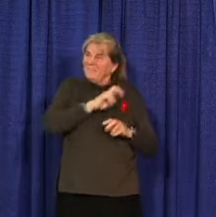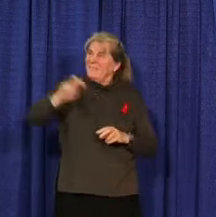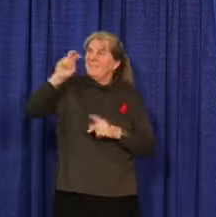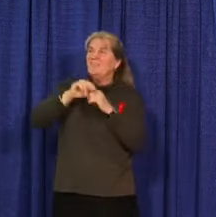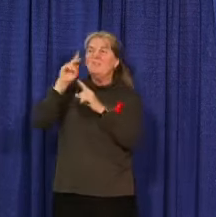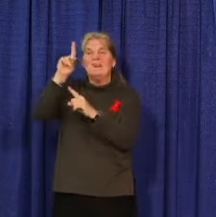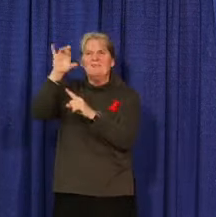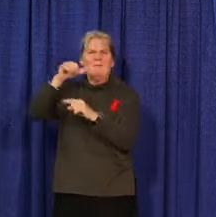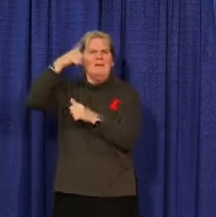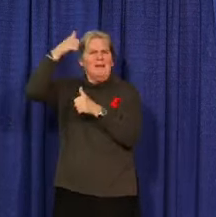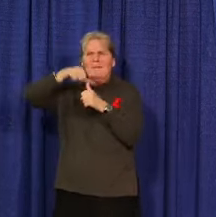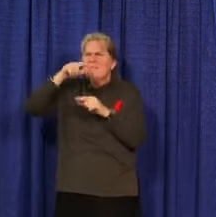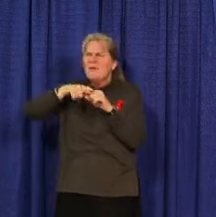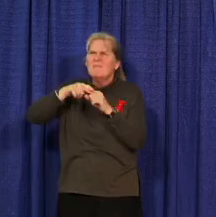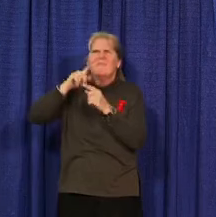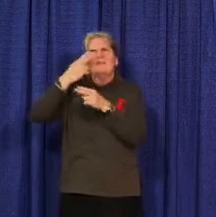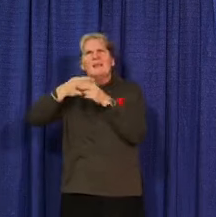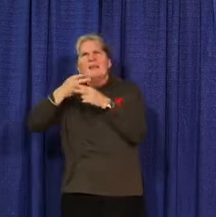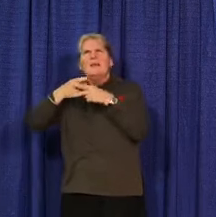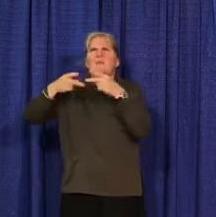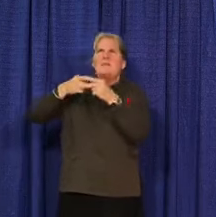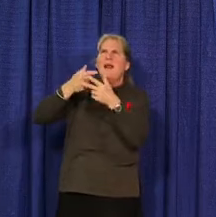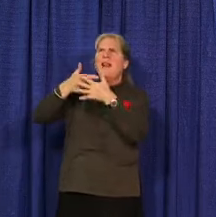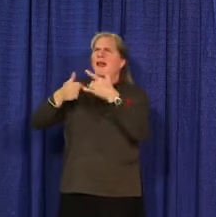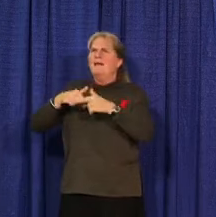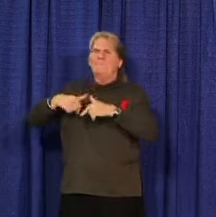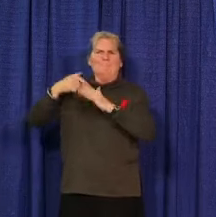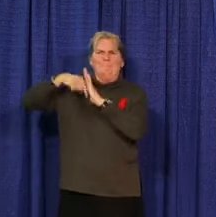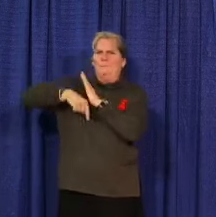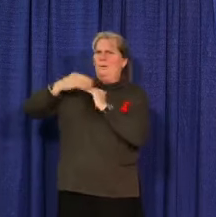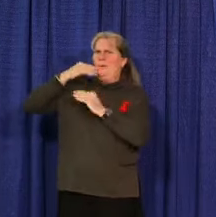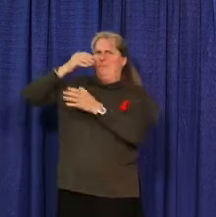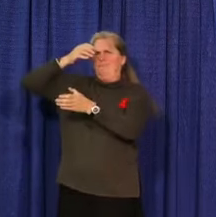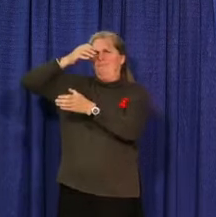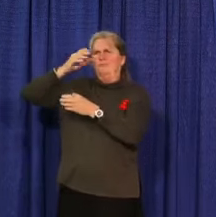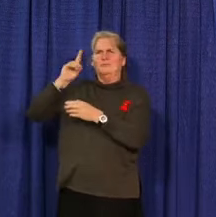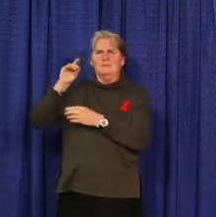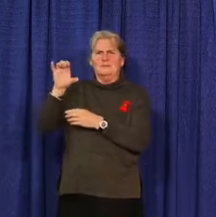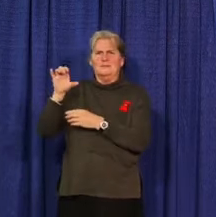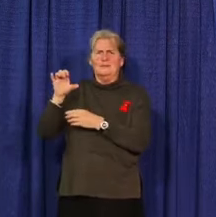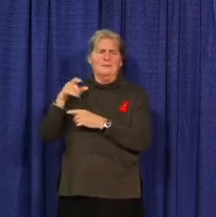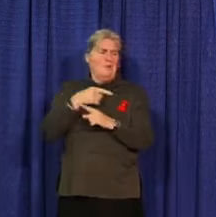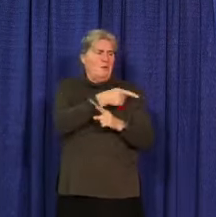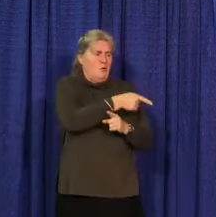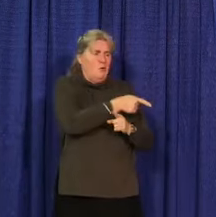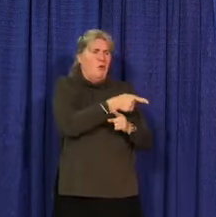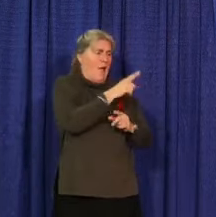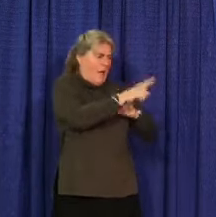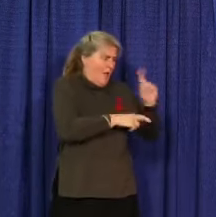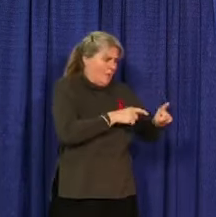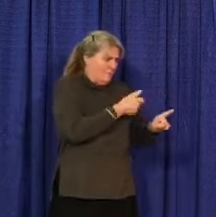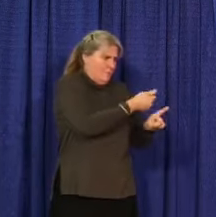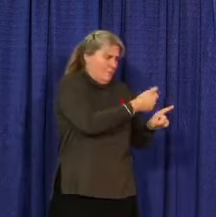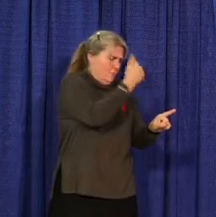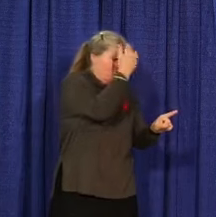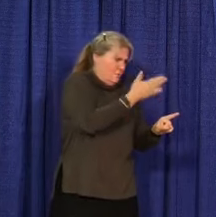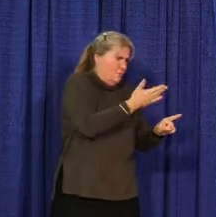restaurant they were in or the tourist attractions they visited. If we don't have the information, we cannot trace and